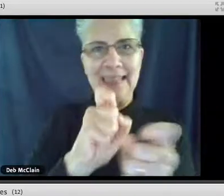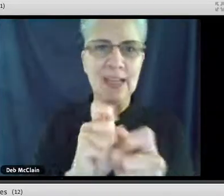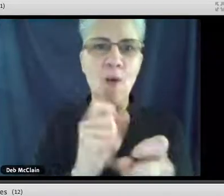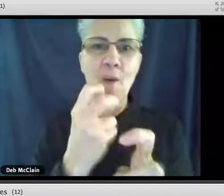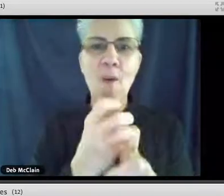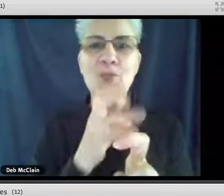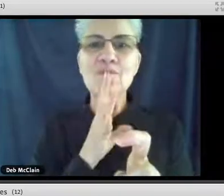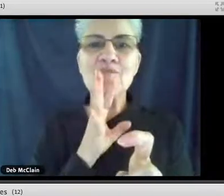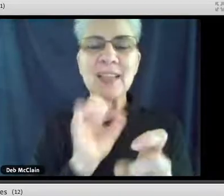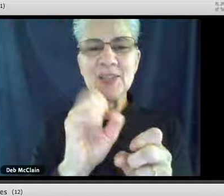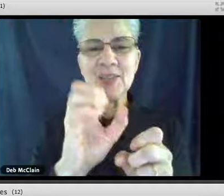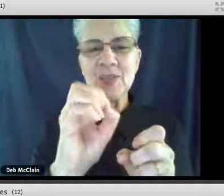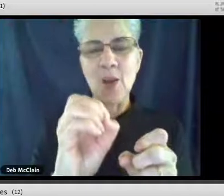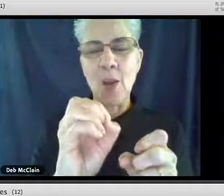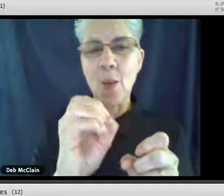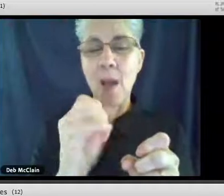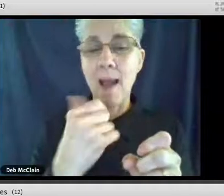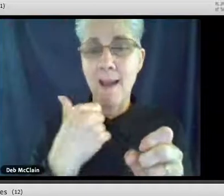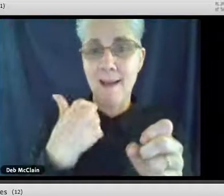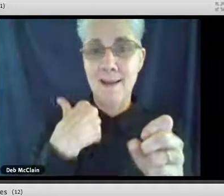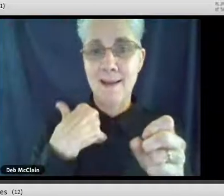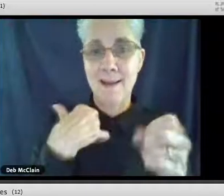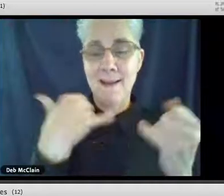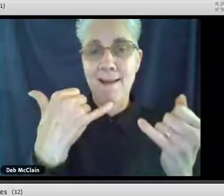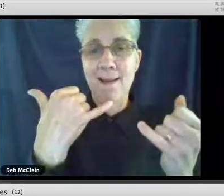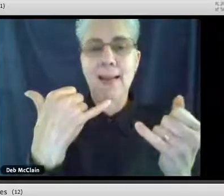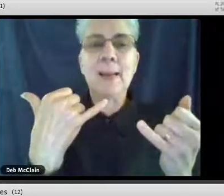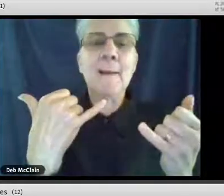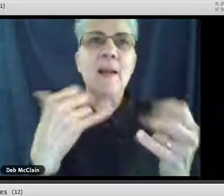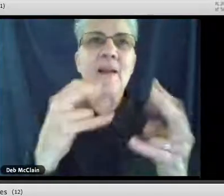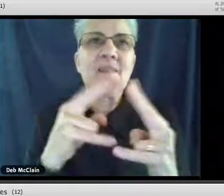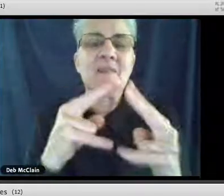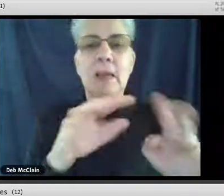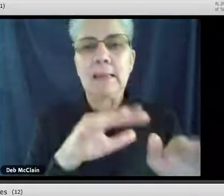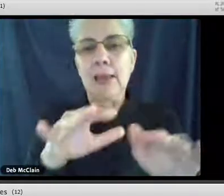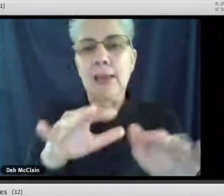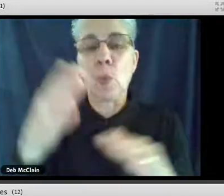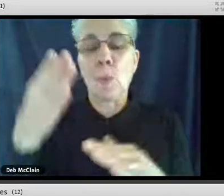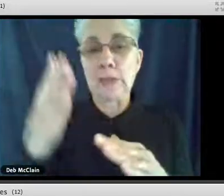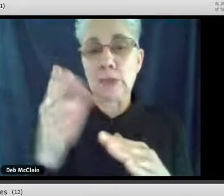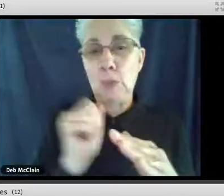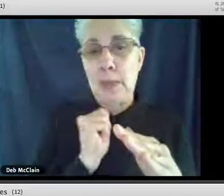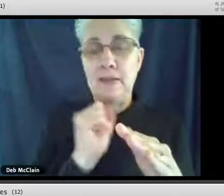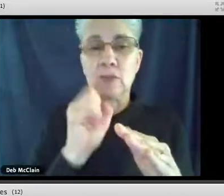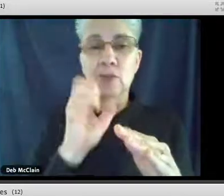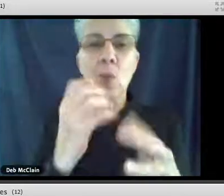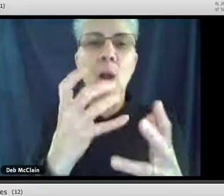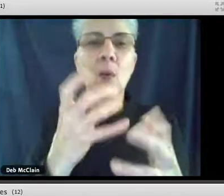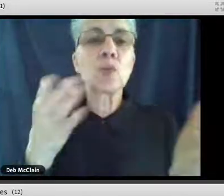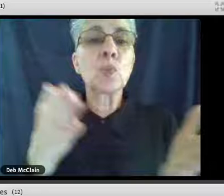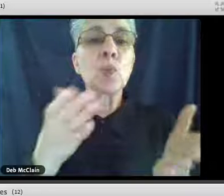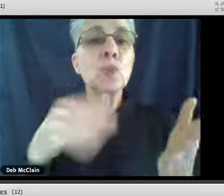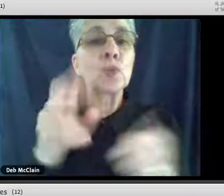So I am a very casual presenter, so I would like to encourage you to use this chat box today.